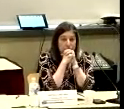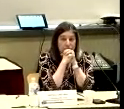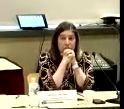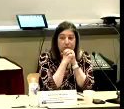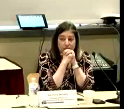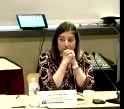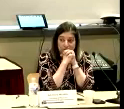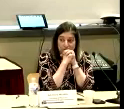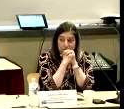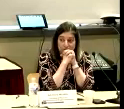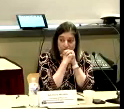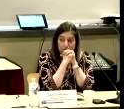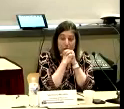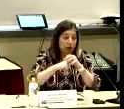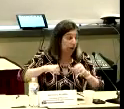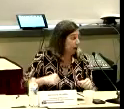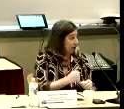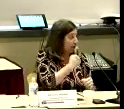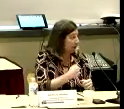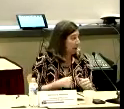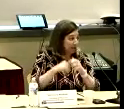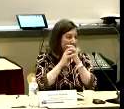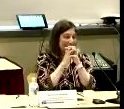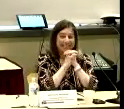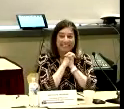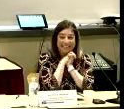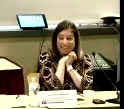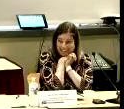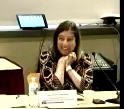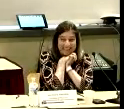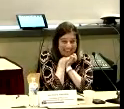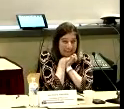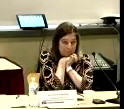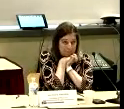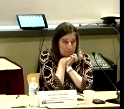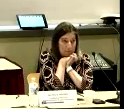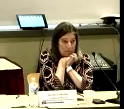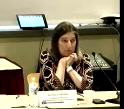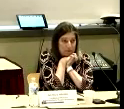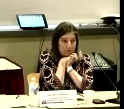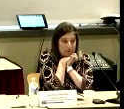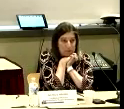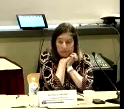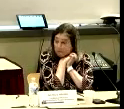Arwady, who is one month into her role as the center director for Injury Prevention and Control.